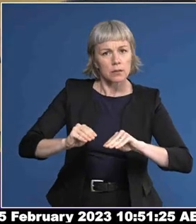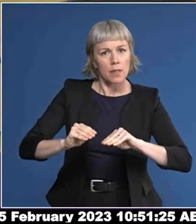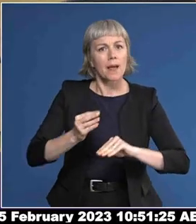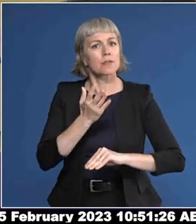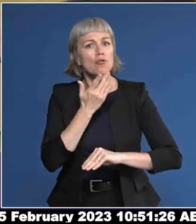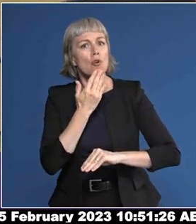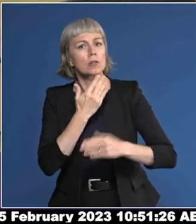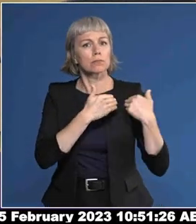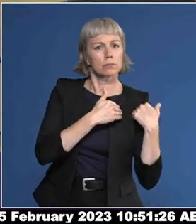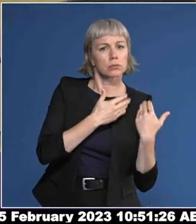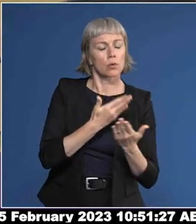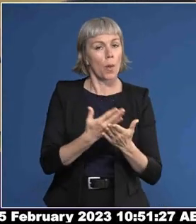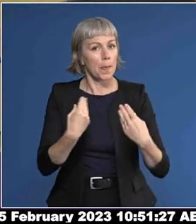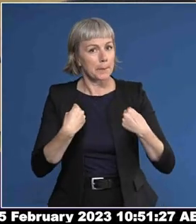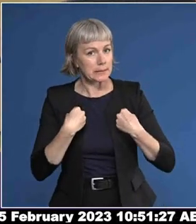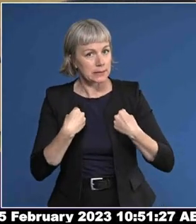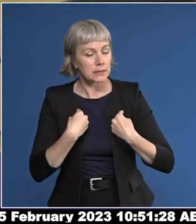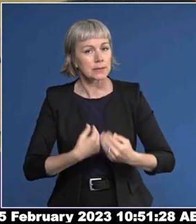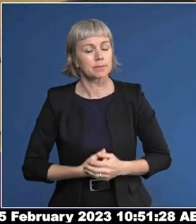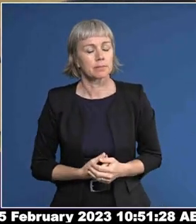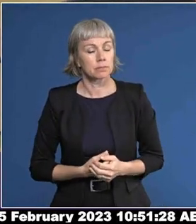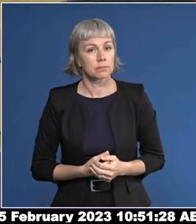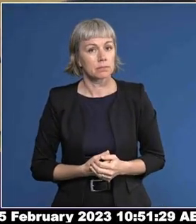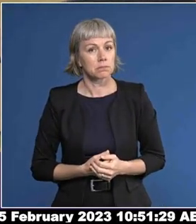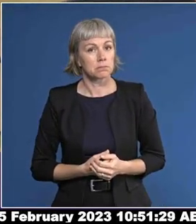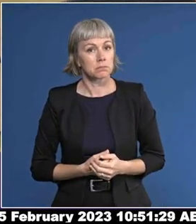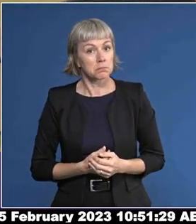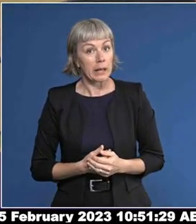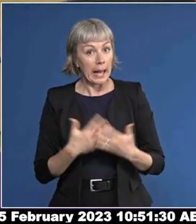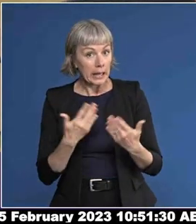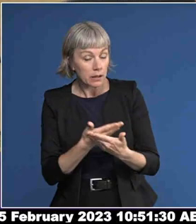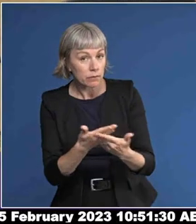Do you have in your organisations an approach to the way in which the training is